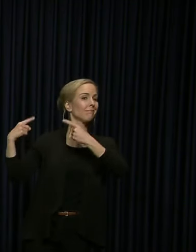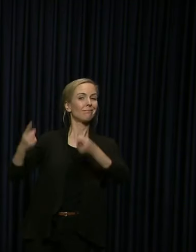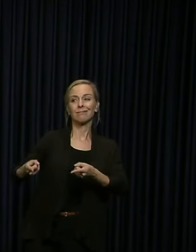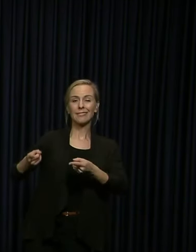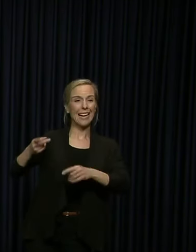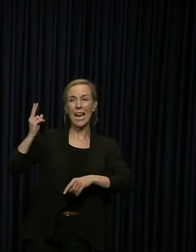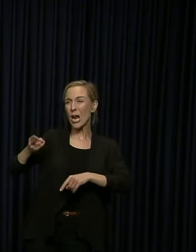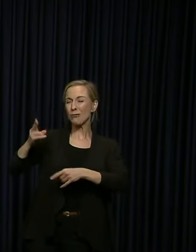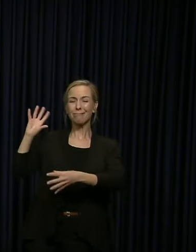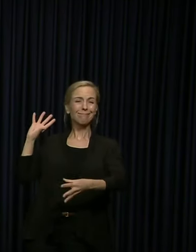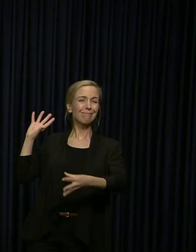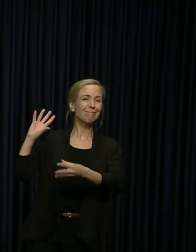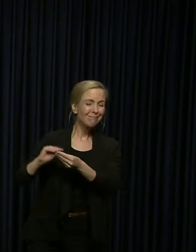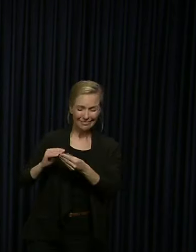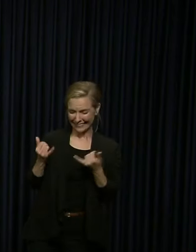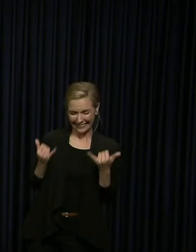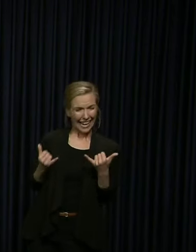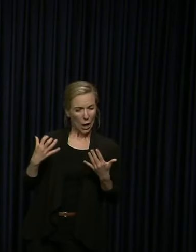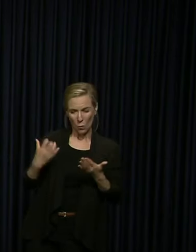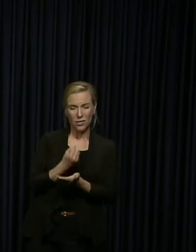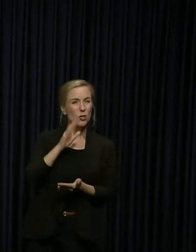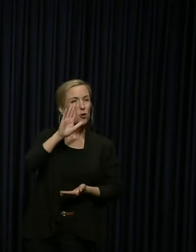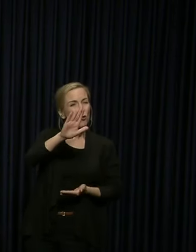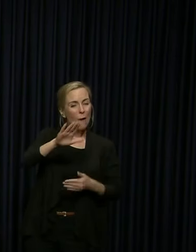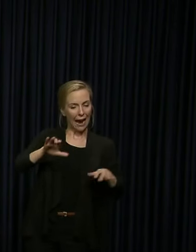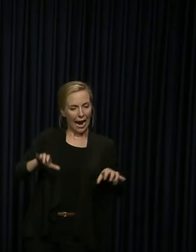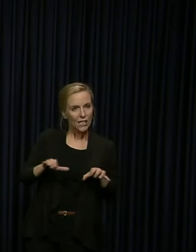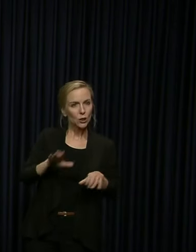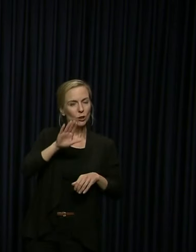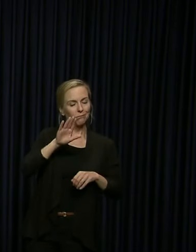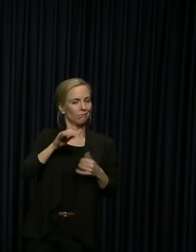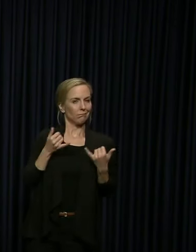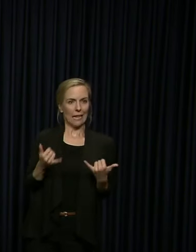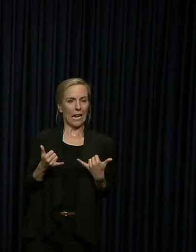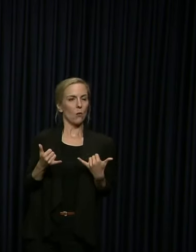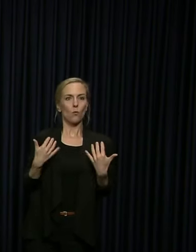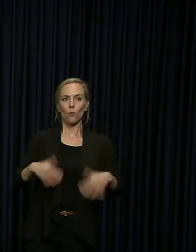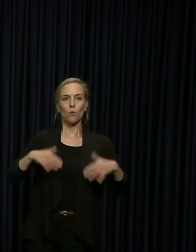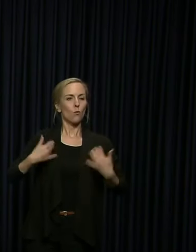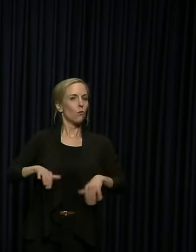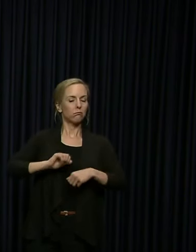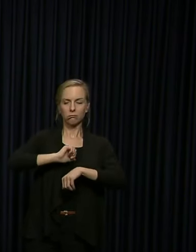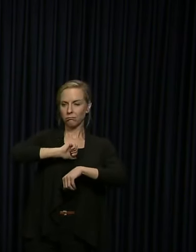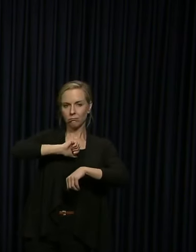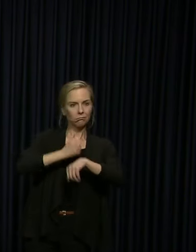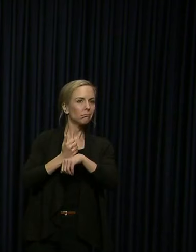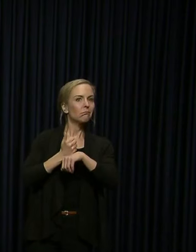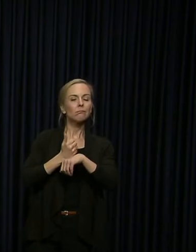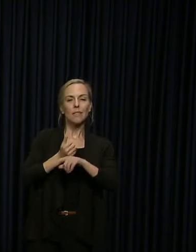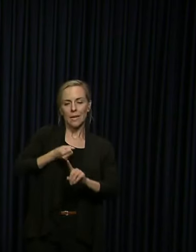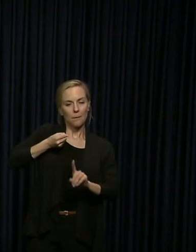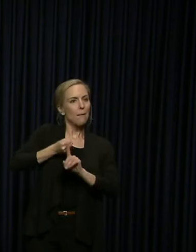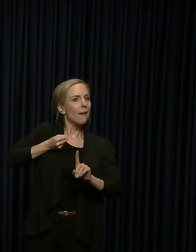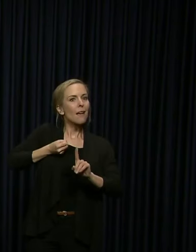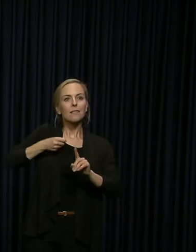MORE PEOPLE DIE. I WISH THERE WEREN'T MORE PEOPLE OUT THERE THAT WERE WILLING TO MAKE DECISIONS KNOWING THAT THAT WILL HAPPEN, AND WE'RE GOING TO